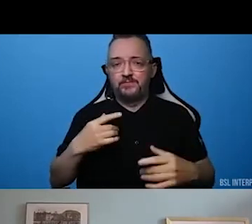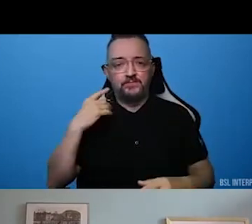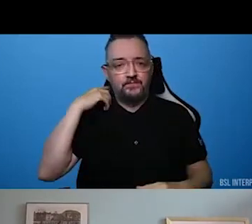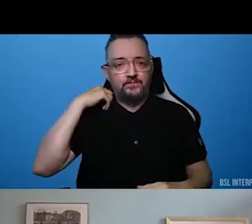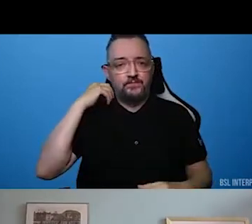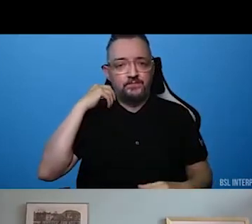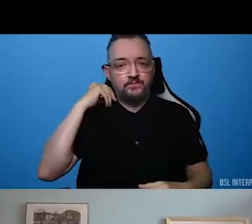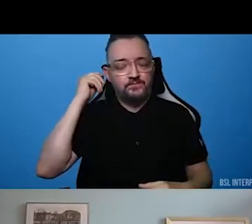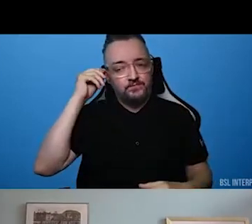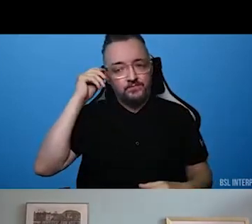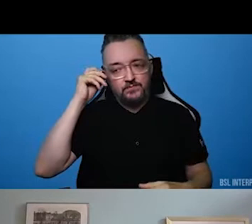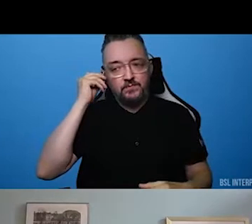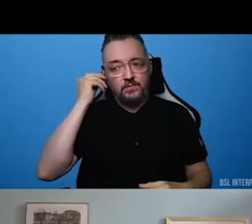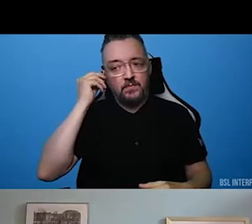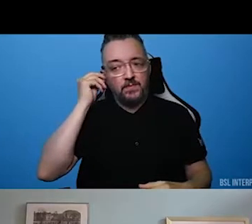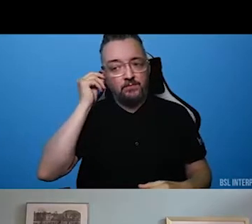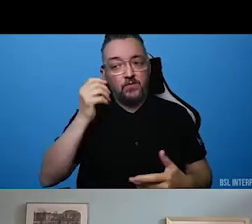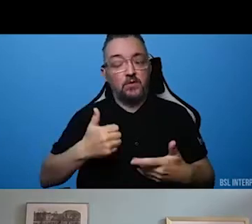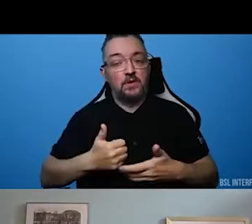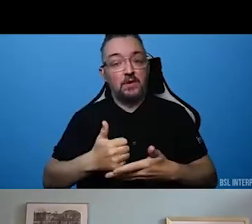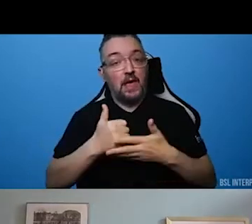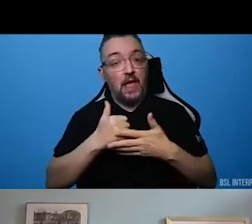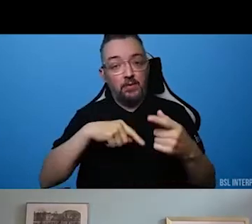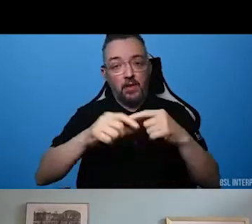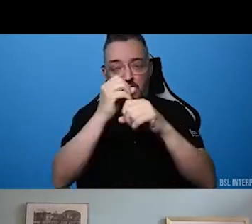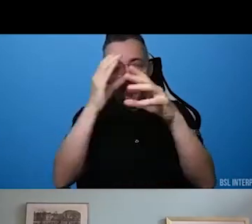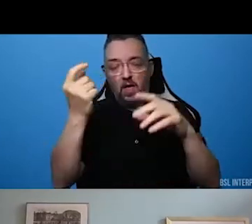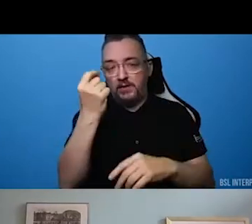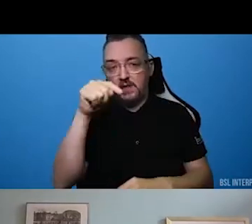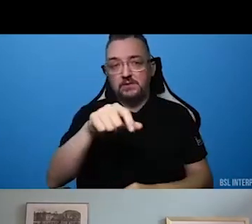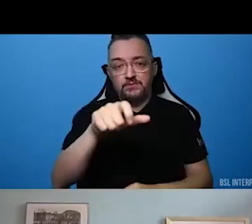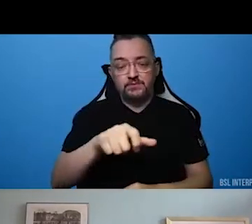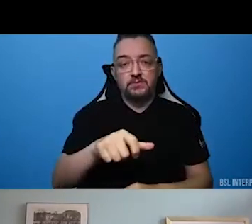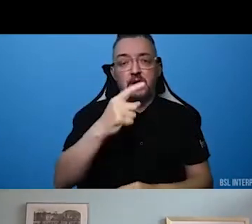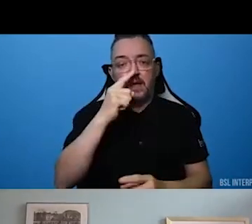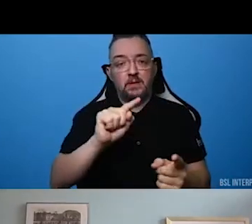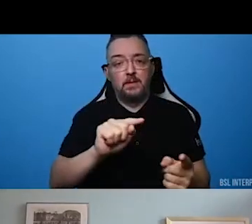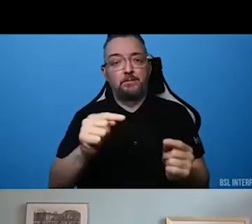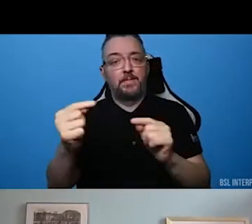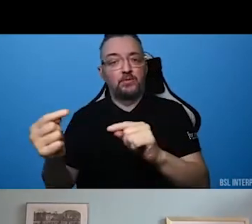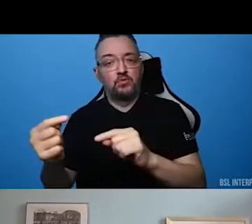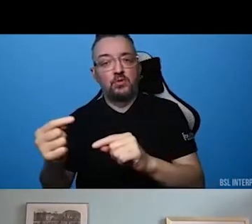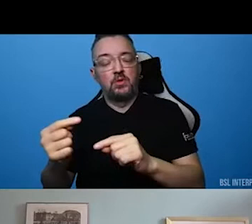So to help to understand the presence of this figure, we can turn to the monumental art history collection